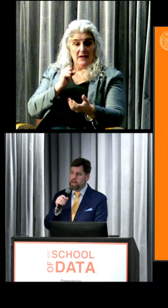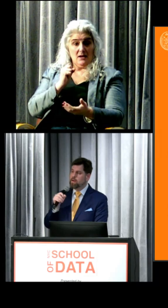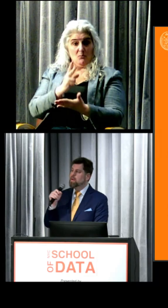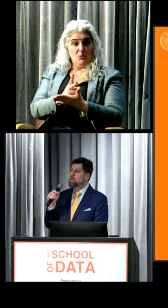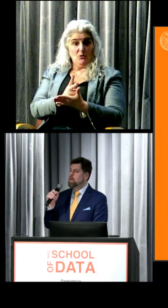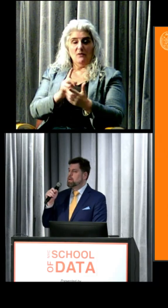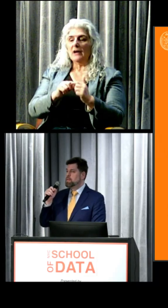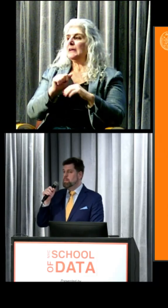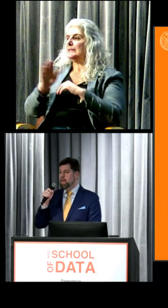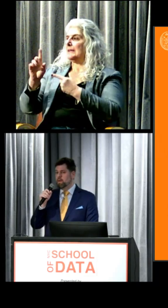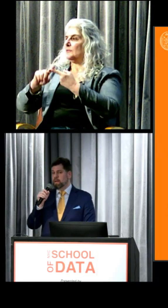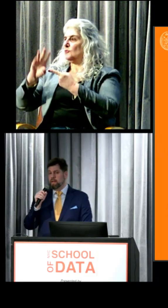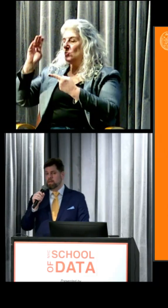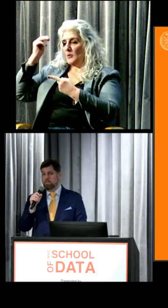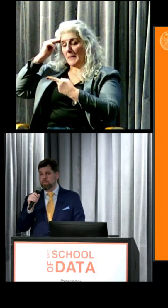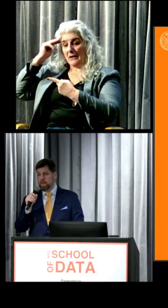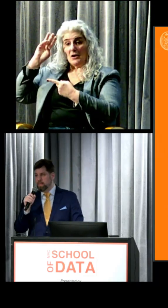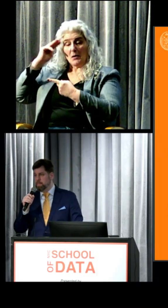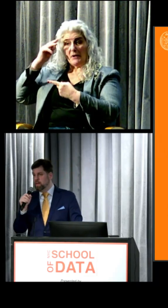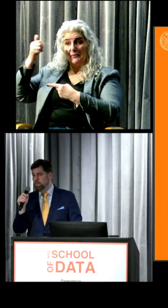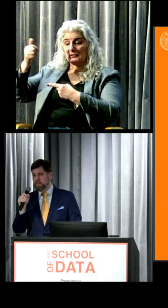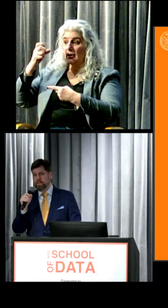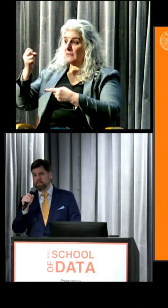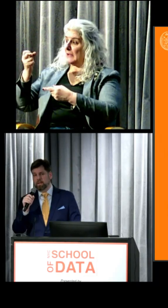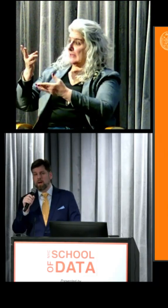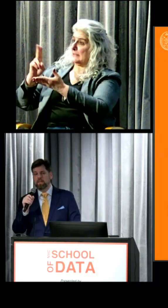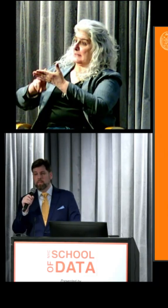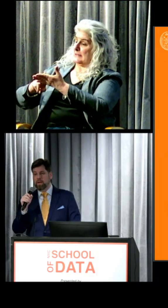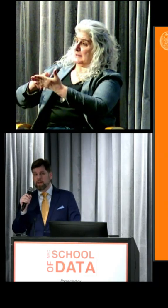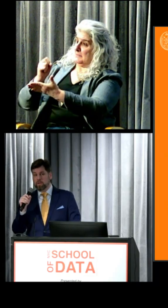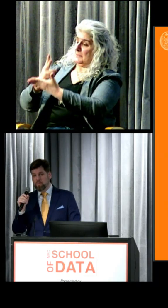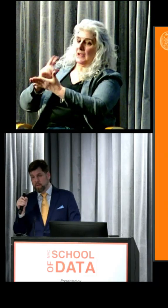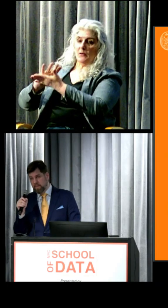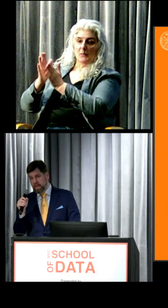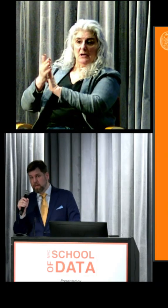And happily, we did get there with kind of a Fortnite-inspired look.